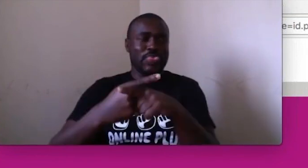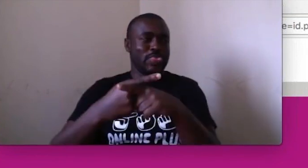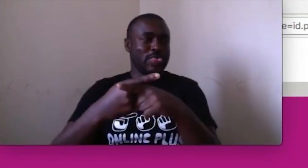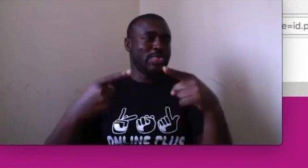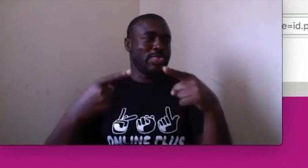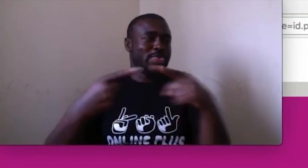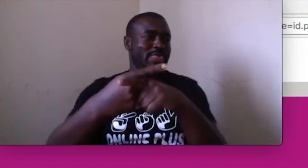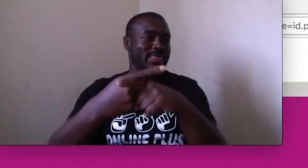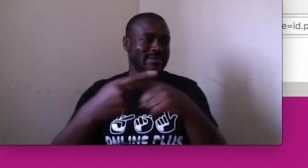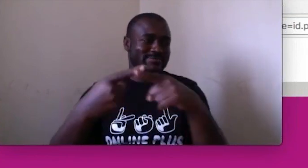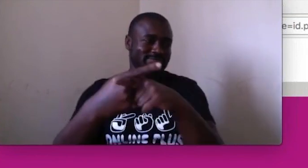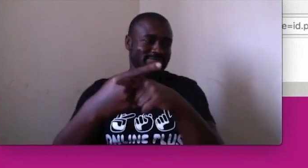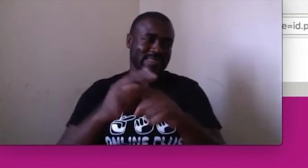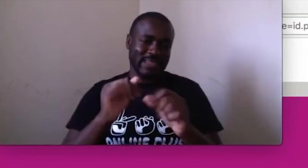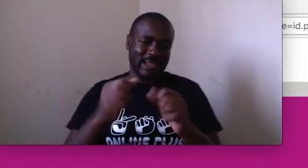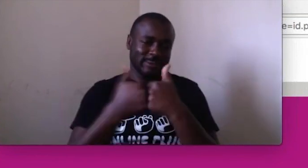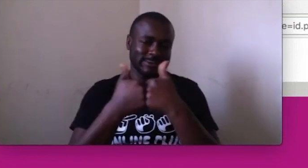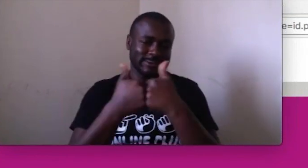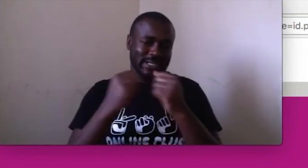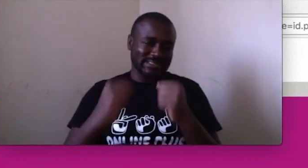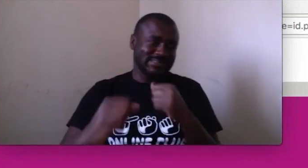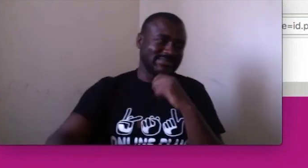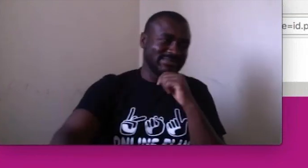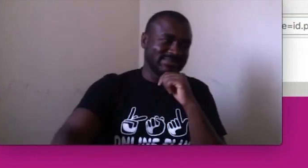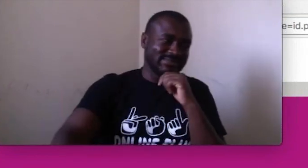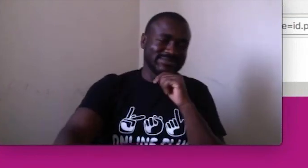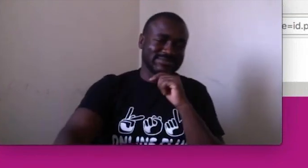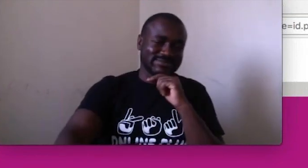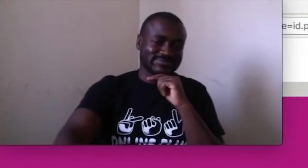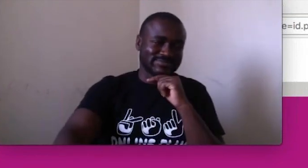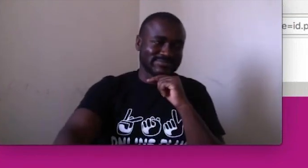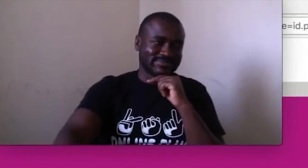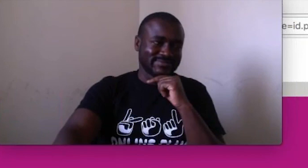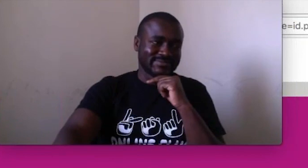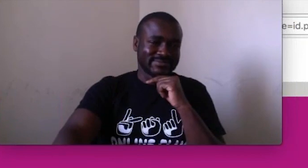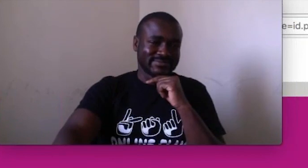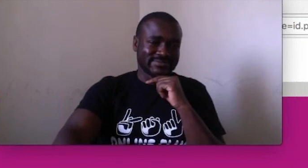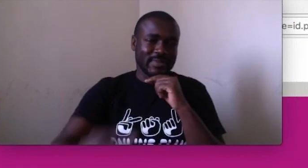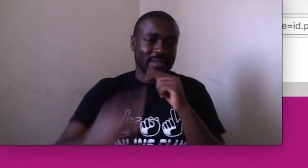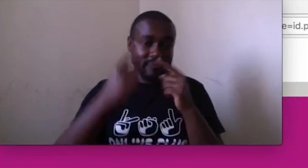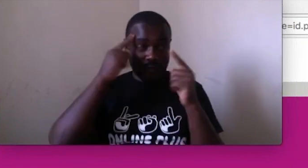so I didn't want to disturb it and have a conflict so that was the challenge I faced